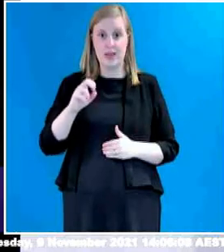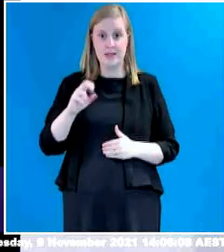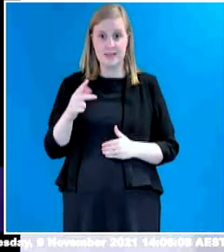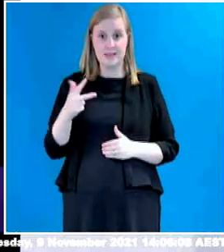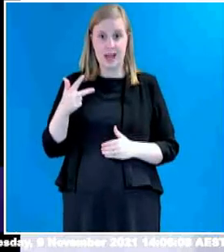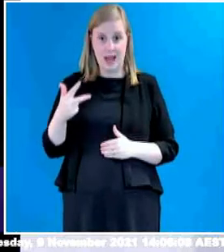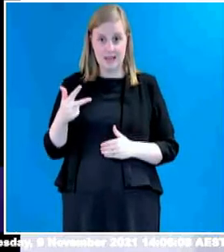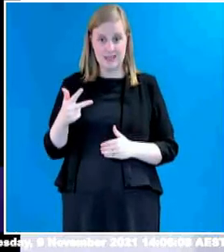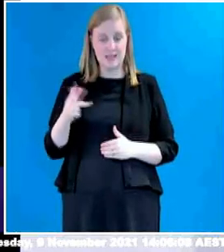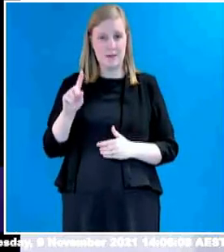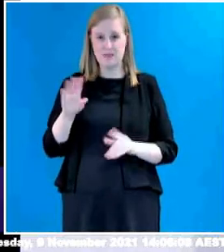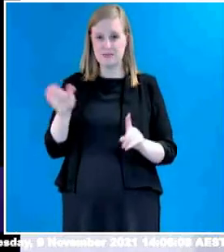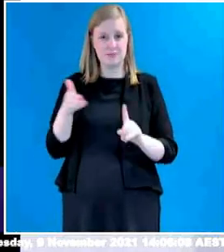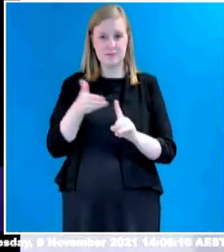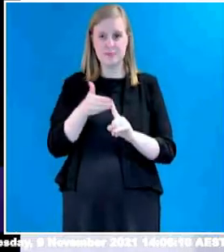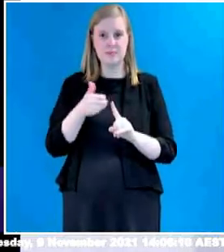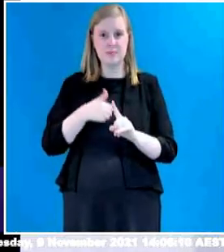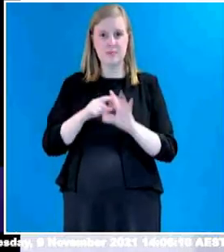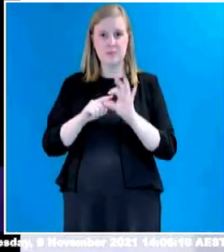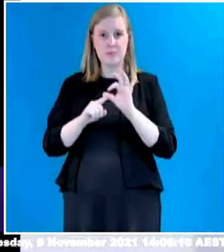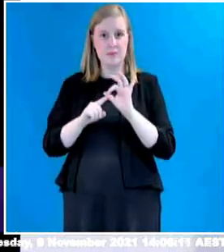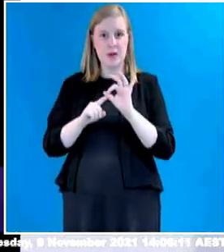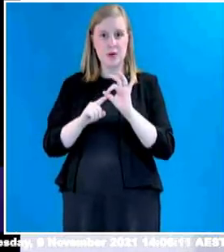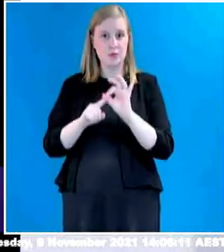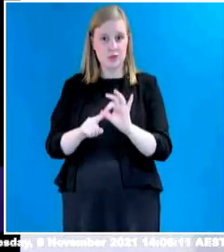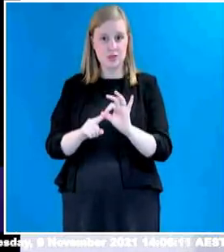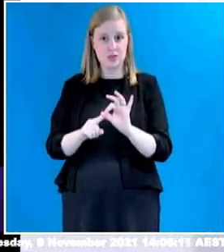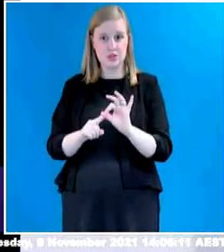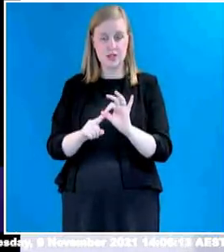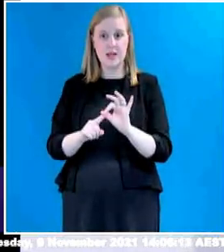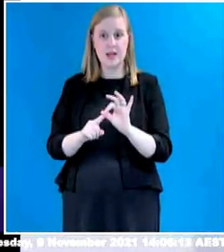My question was really directed to understanding at the present